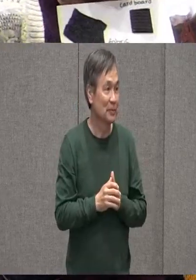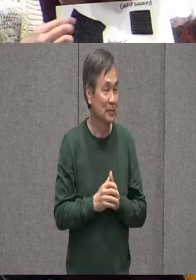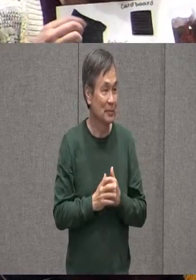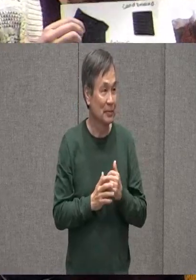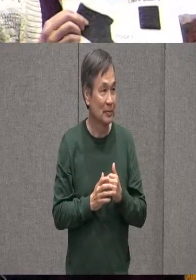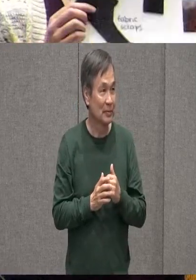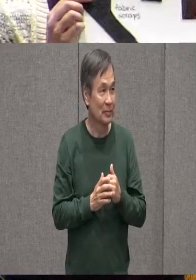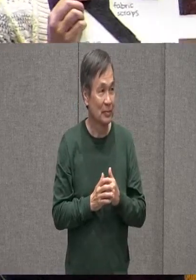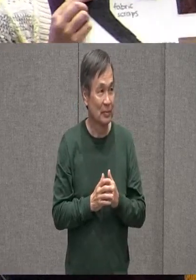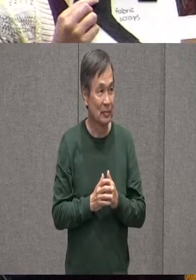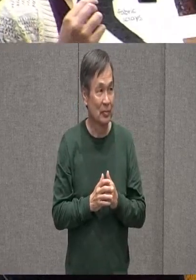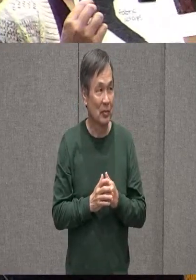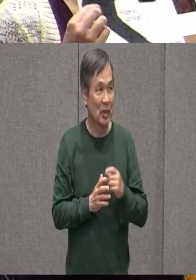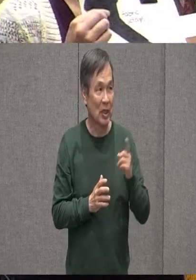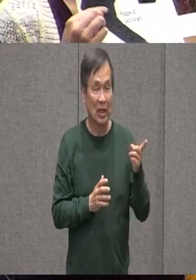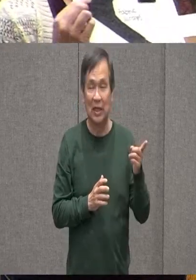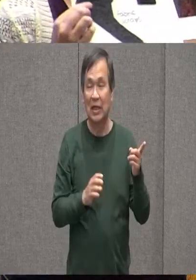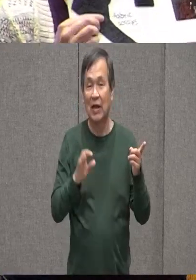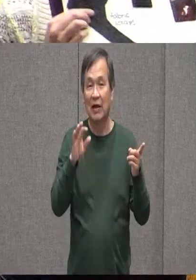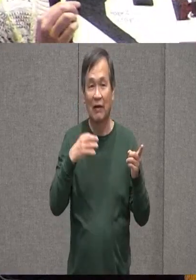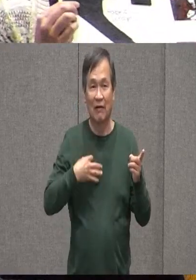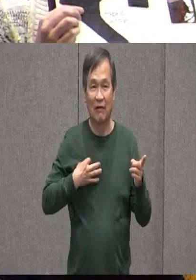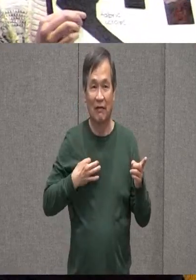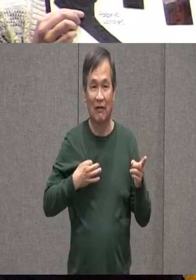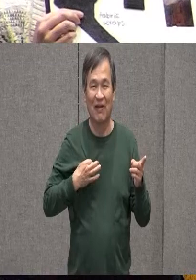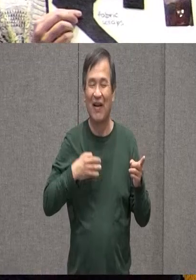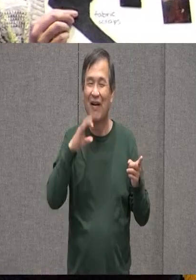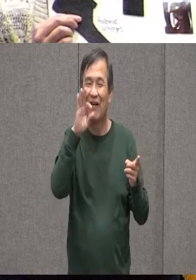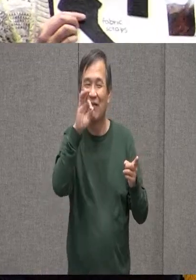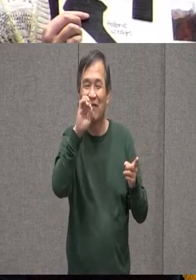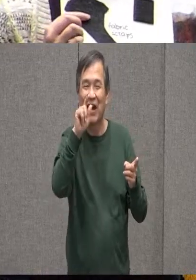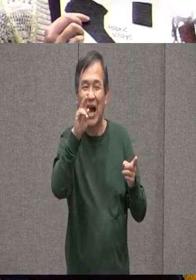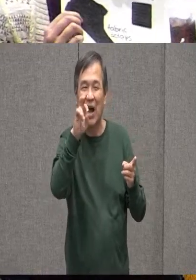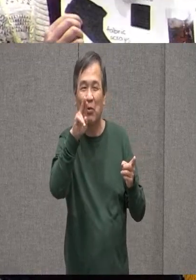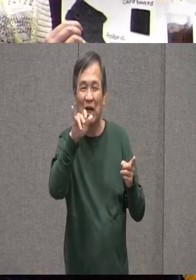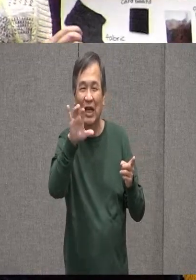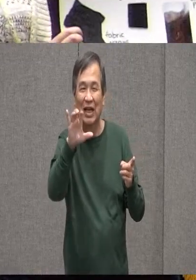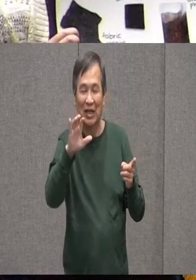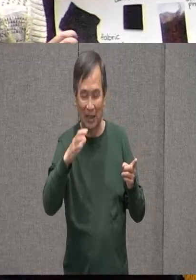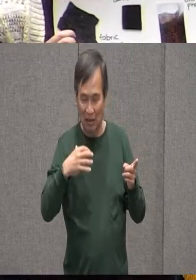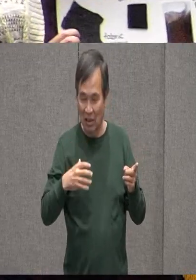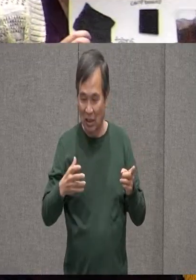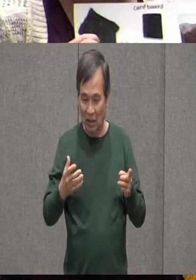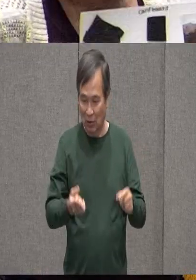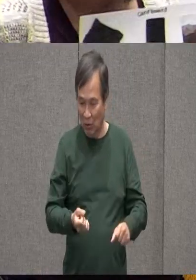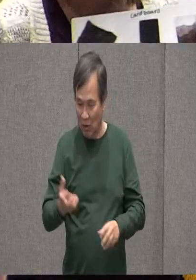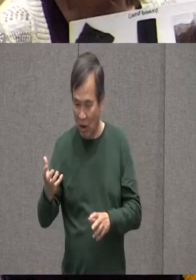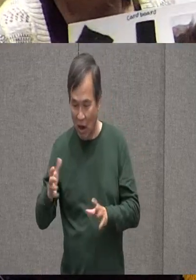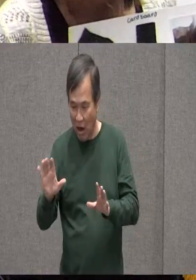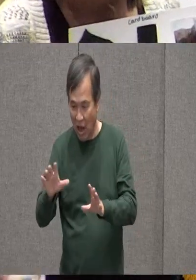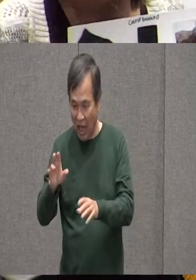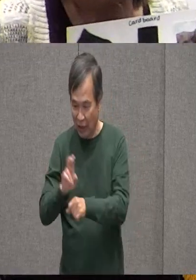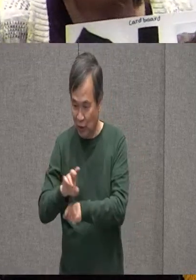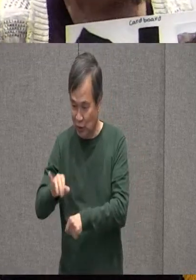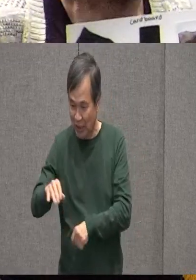I found this fabric scrap in, it was about to get thrown away and I thought, oh my gosh, I can use that for a comforter